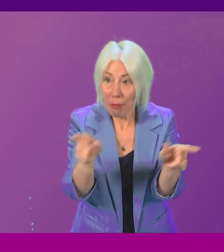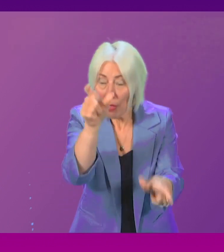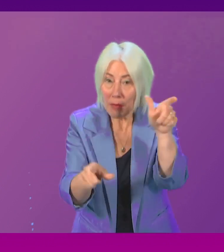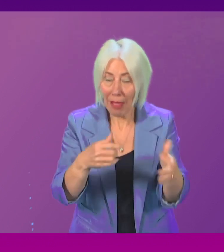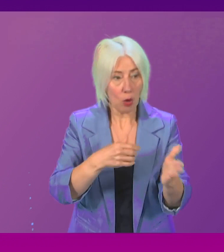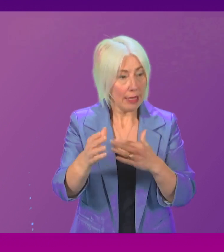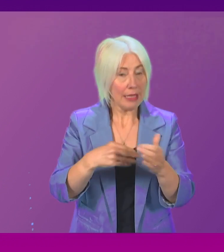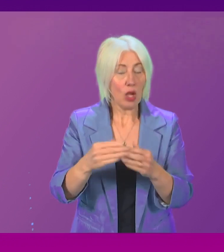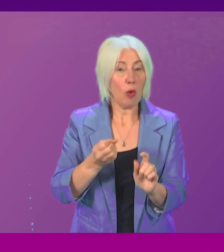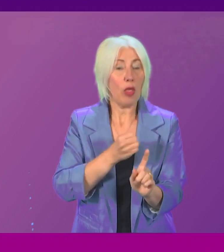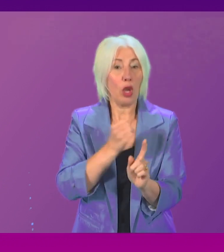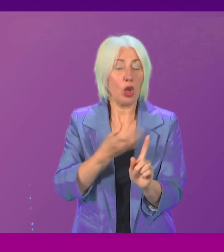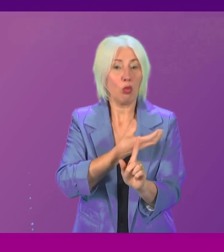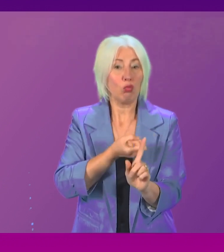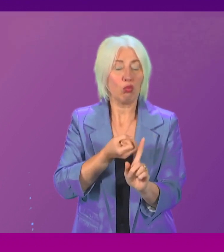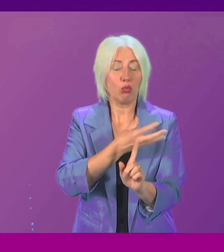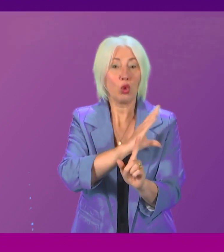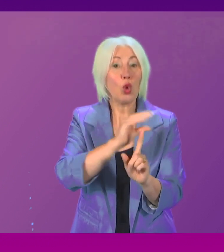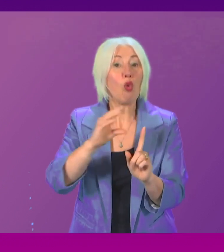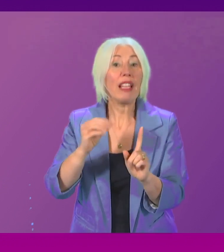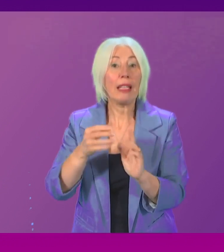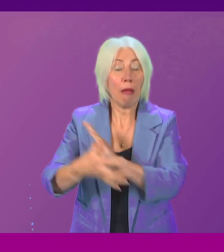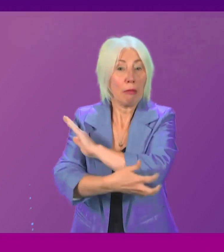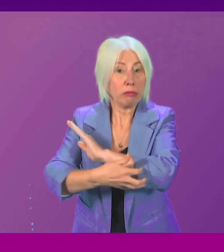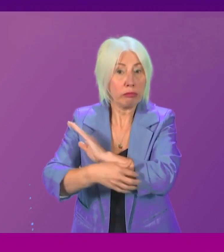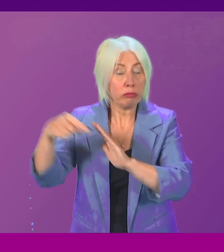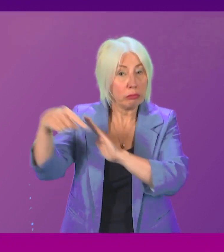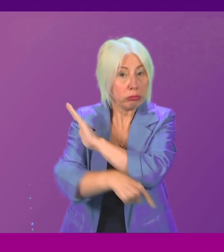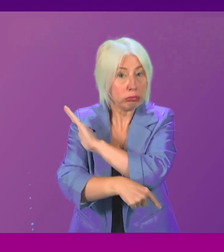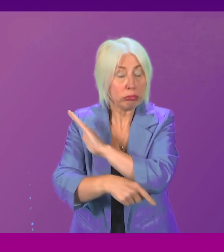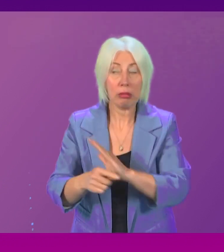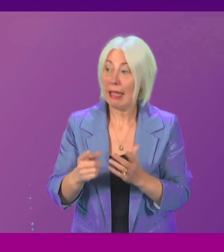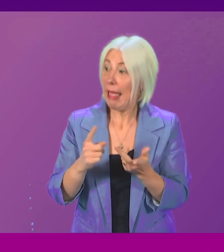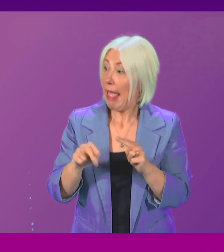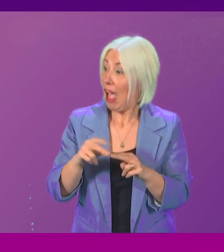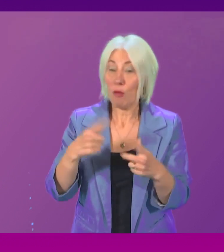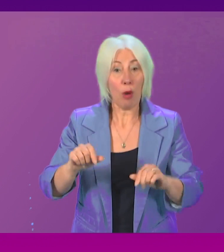If we were an independent country, we would not have to mitigate Tory austerity, but,